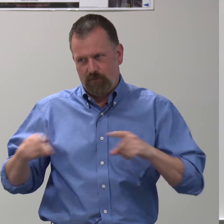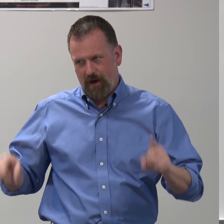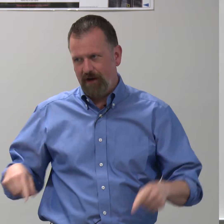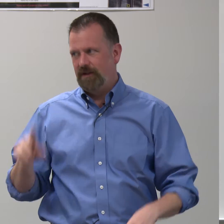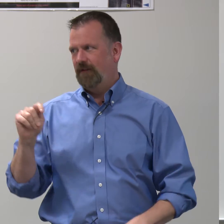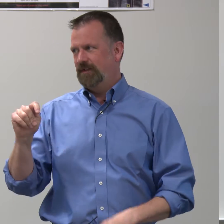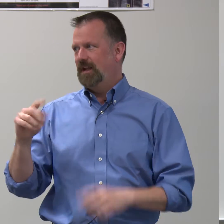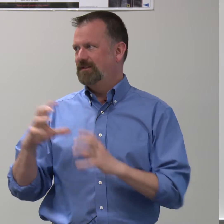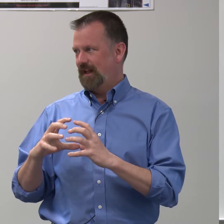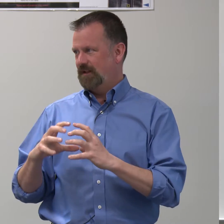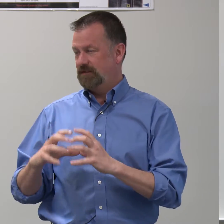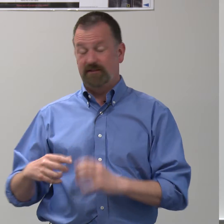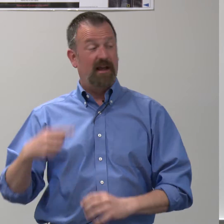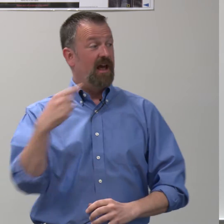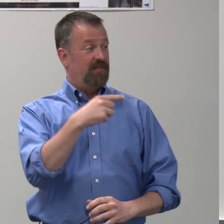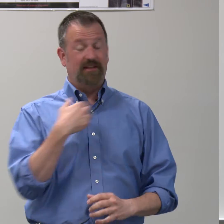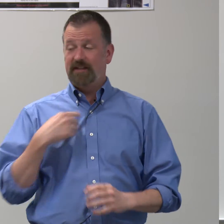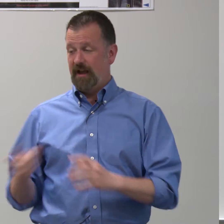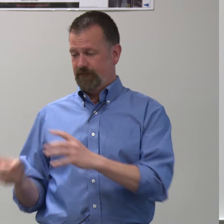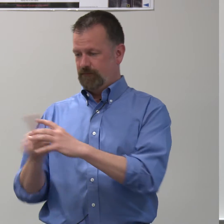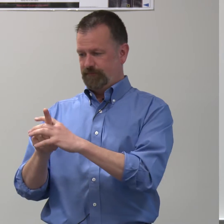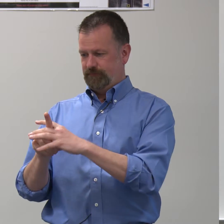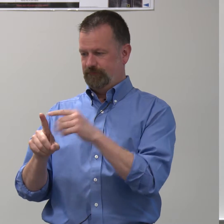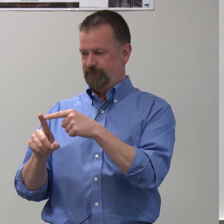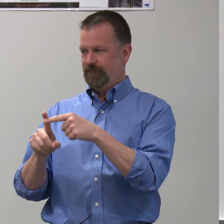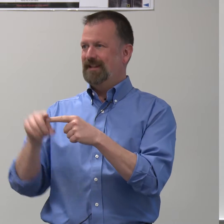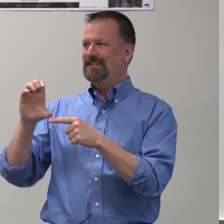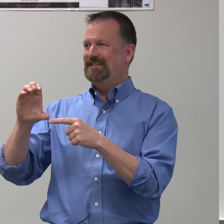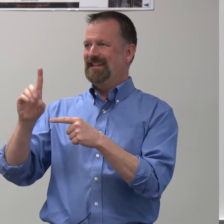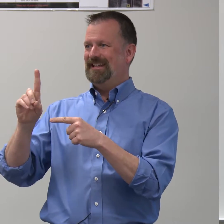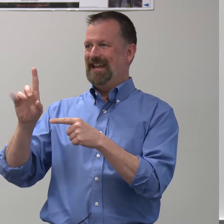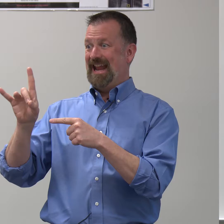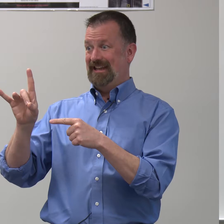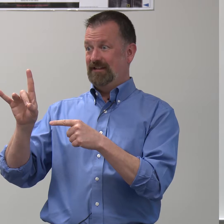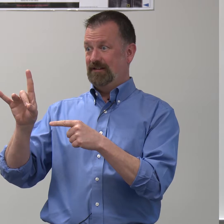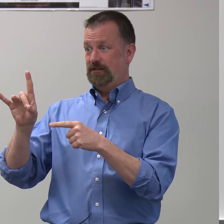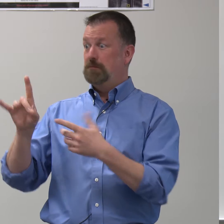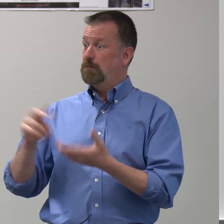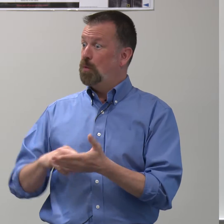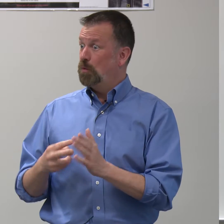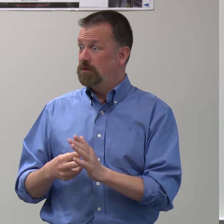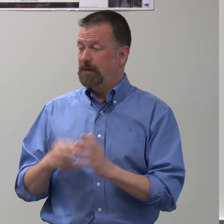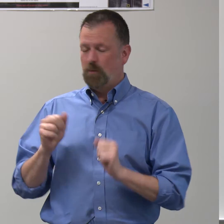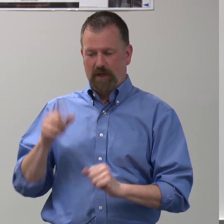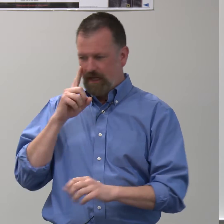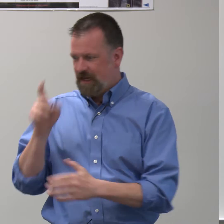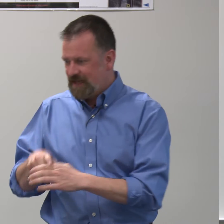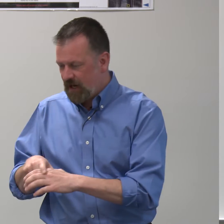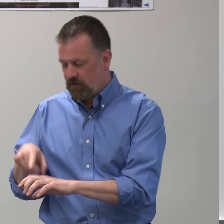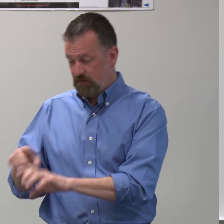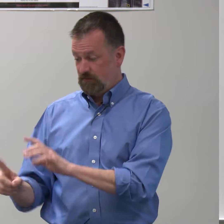These happen to have a marker on them called CD8, so we can detect them using that marker,